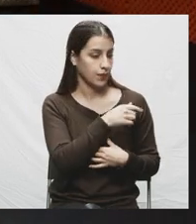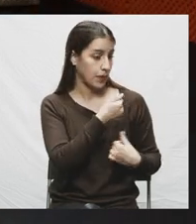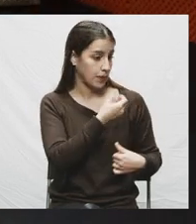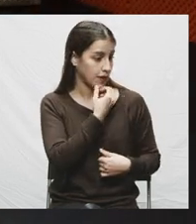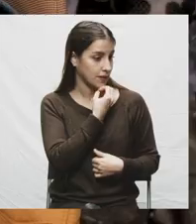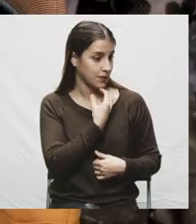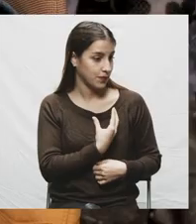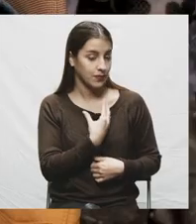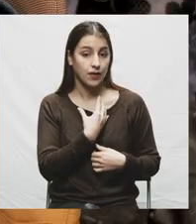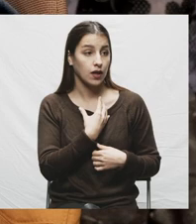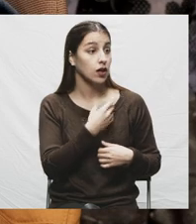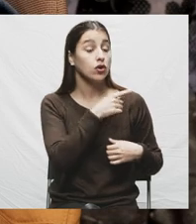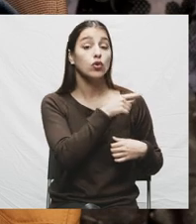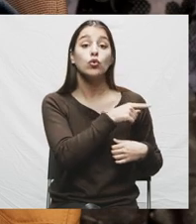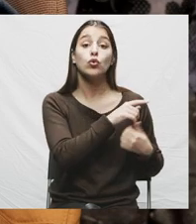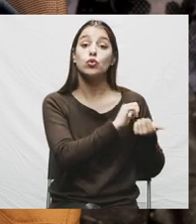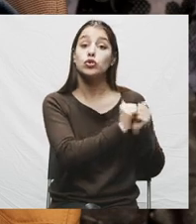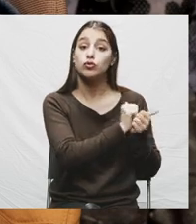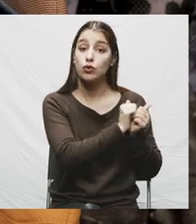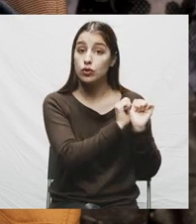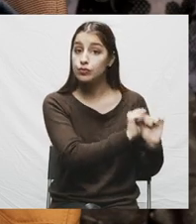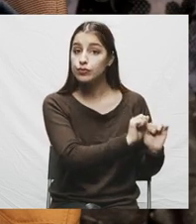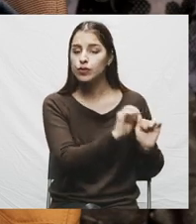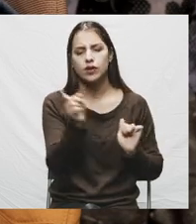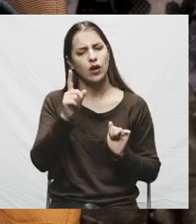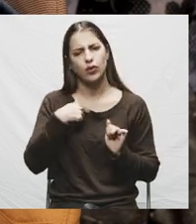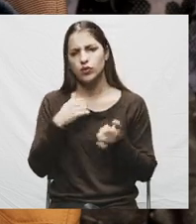And you were in Sports, back then? — No, I wasn’t. But I had Physical Education at school.